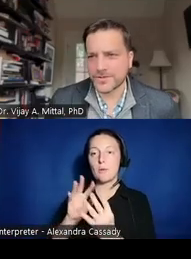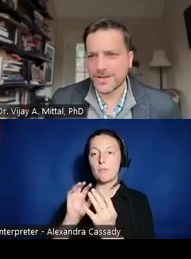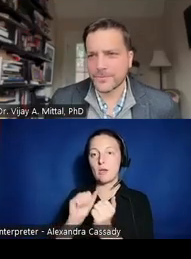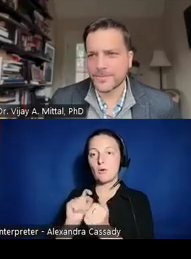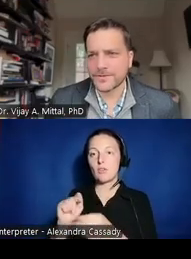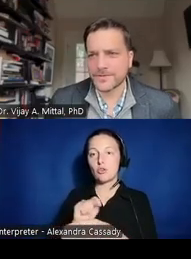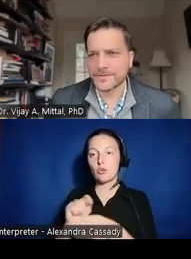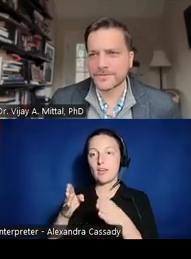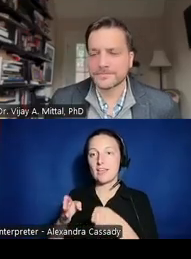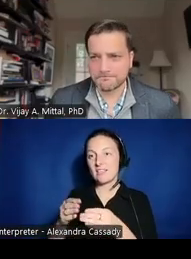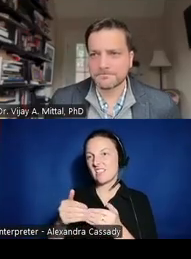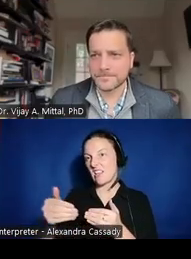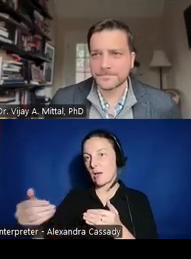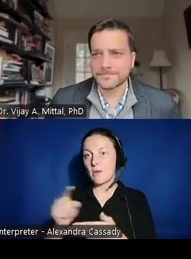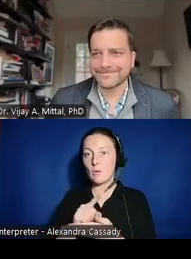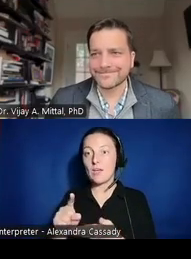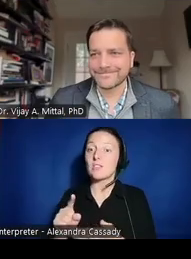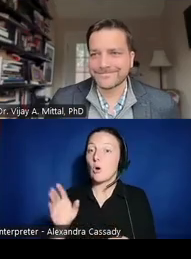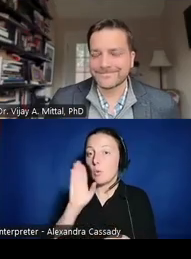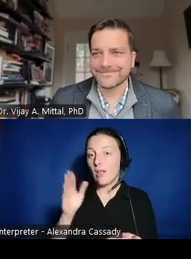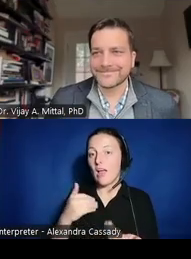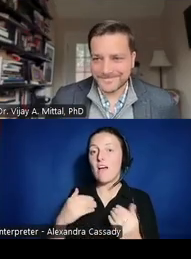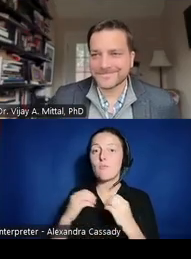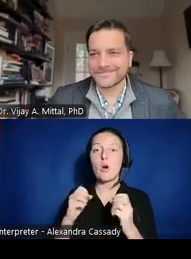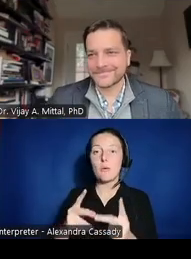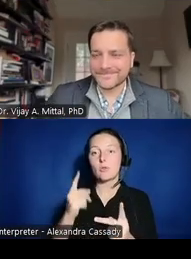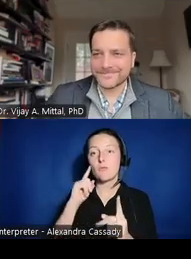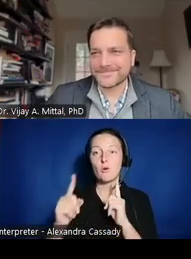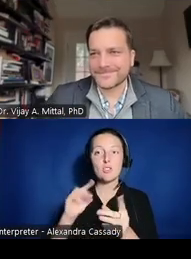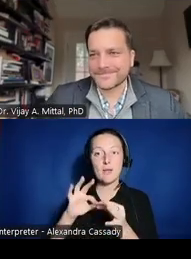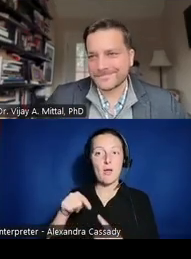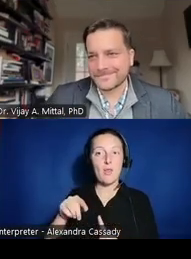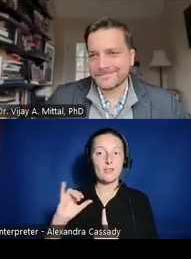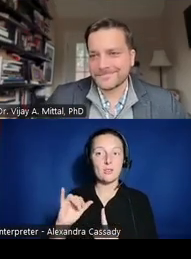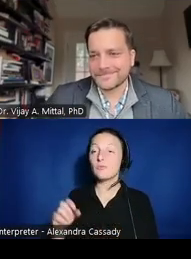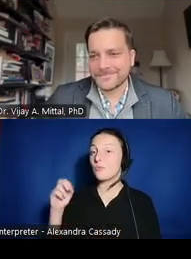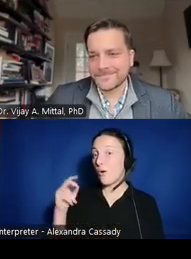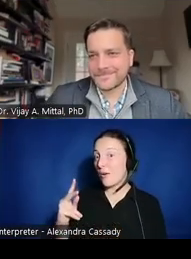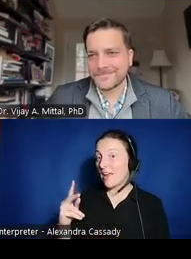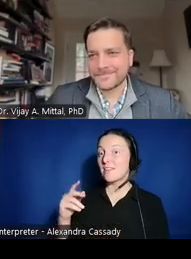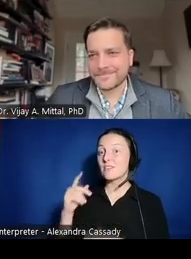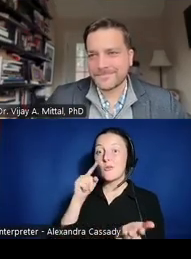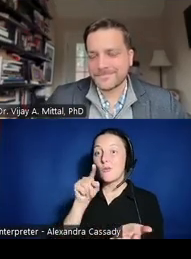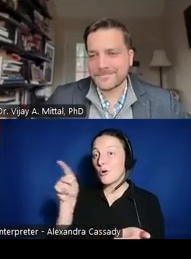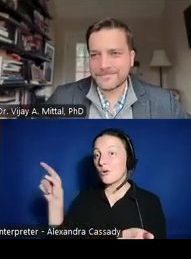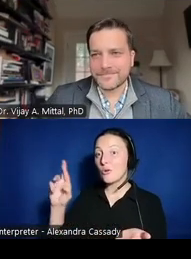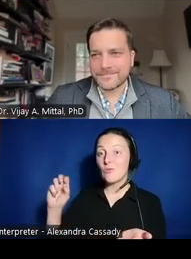to chat more about this too. Okay. Right. So for all you residents and psychology interns um you